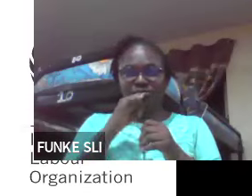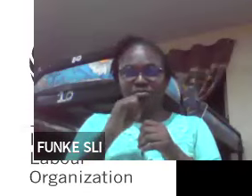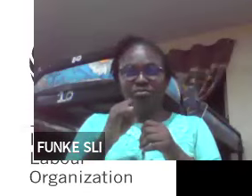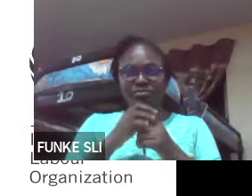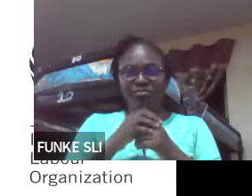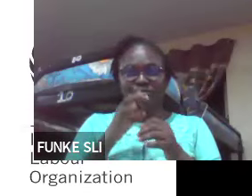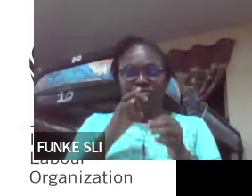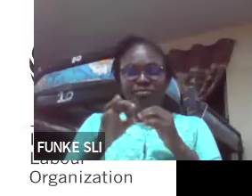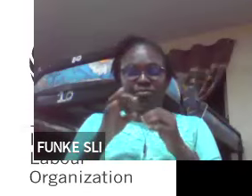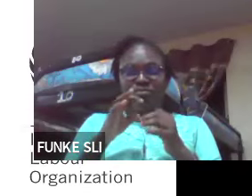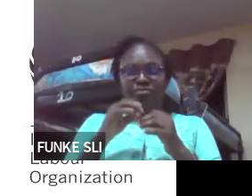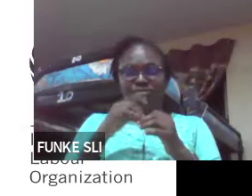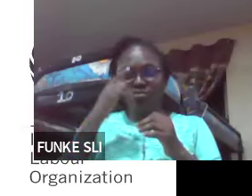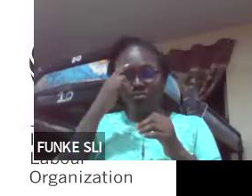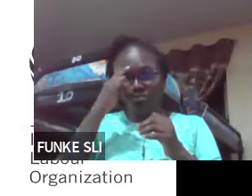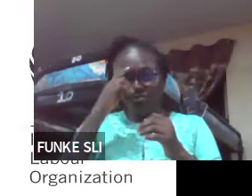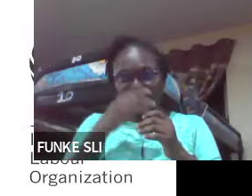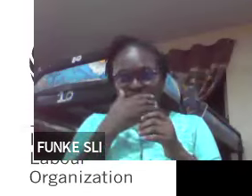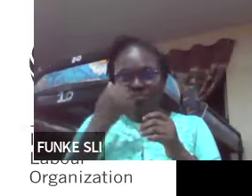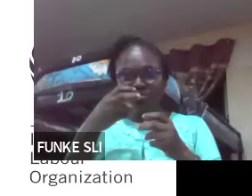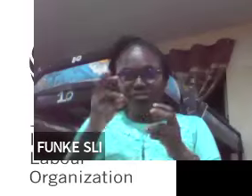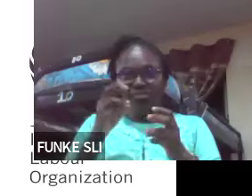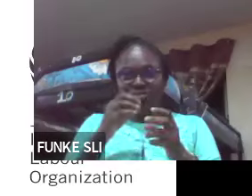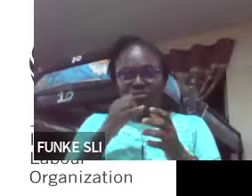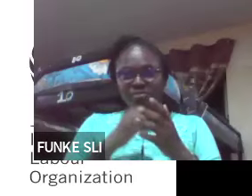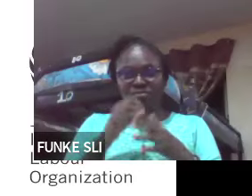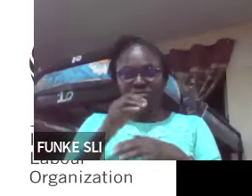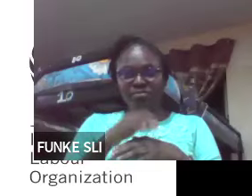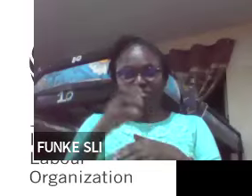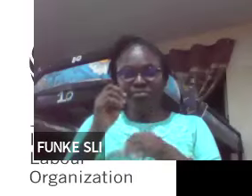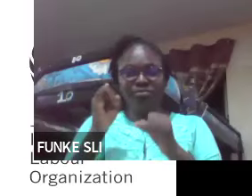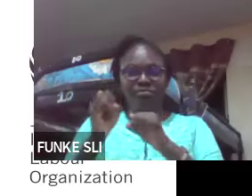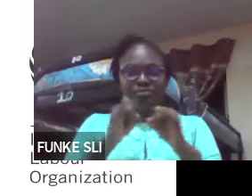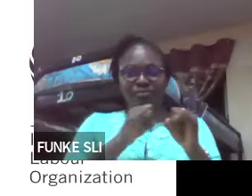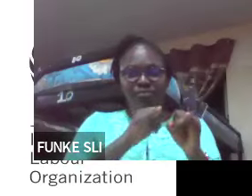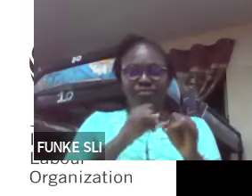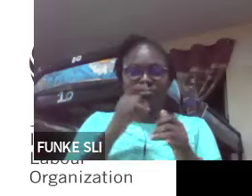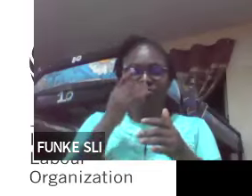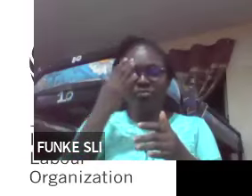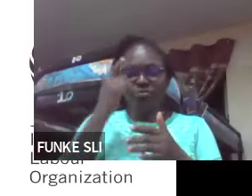Ima Chima: So if I think the best way to approach it is to call them individually and know what the issue is.